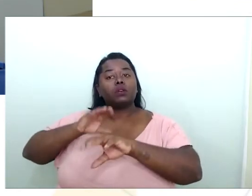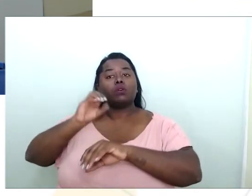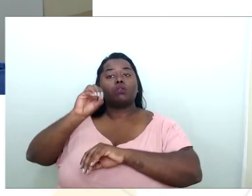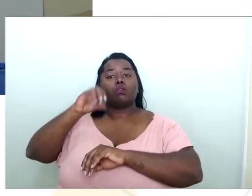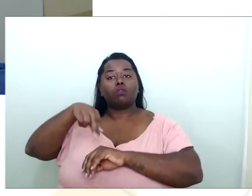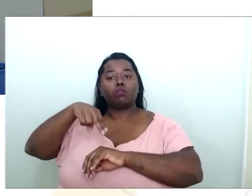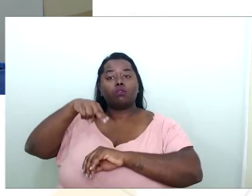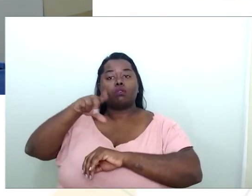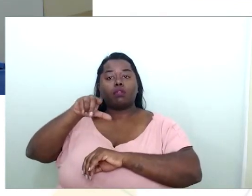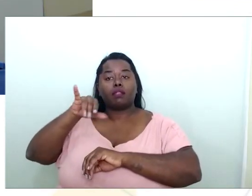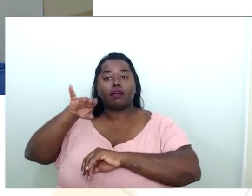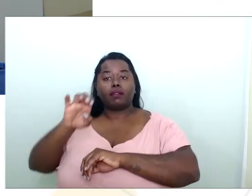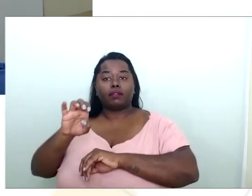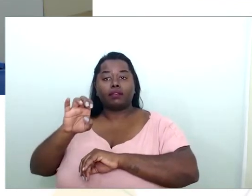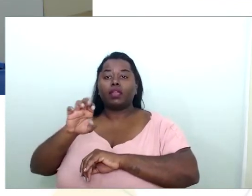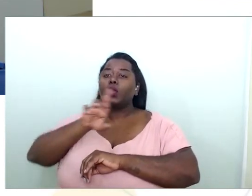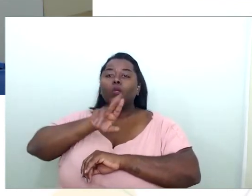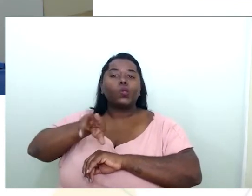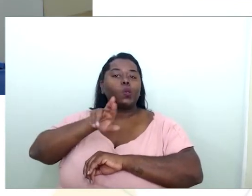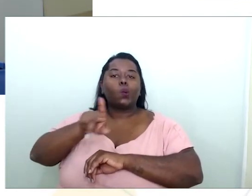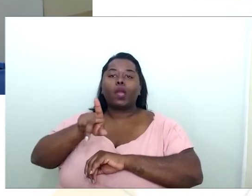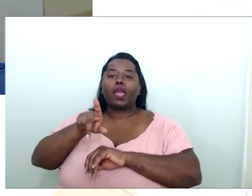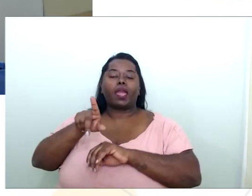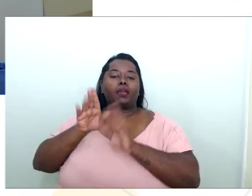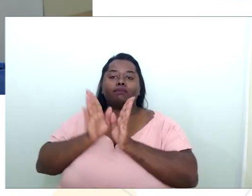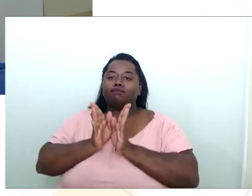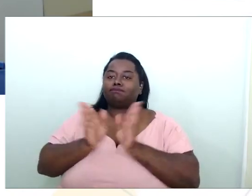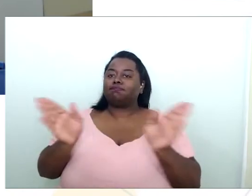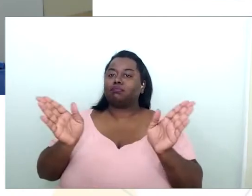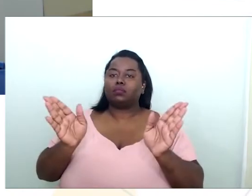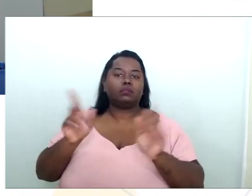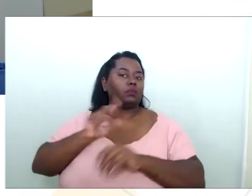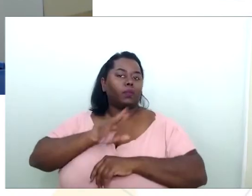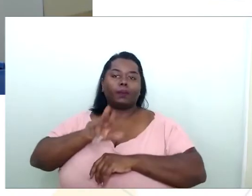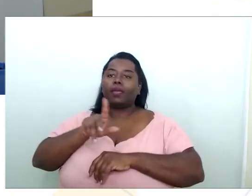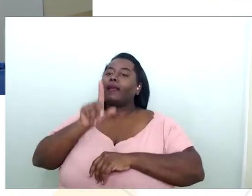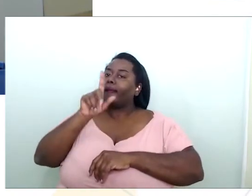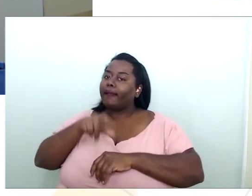dichotomous scale it's a continuum right so we are sitting at some point on that